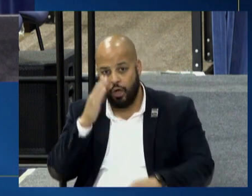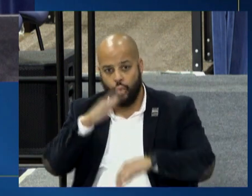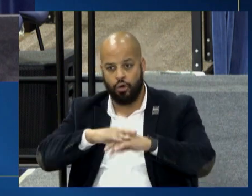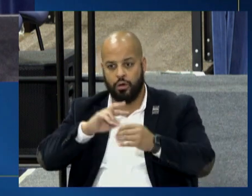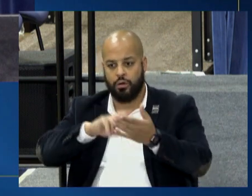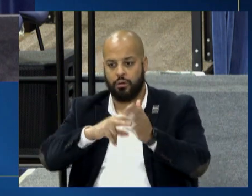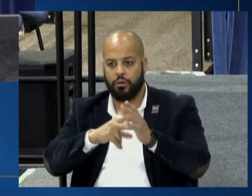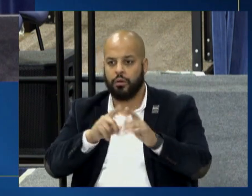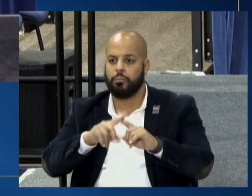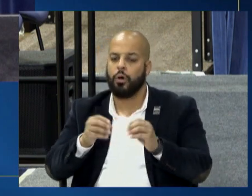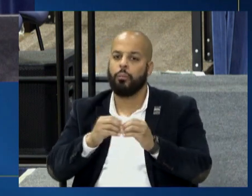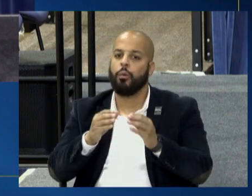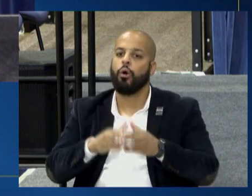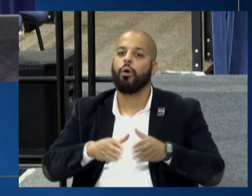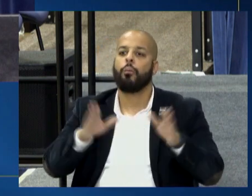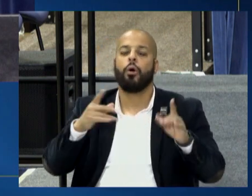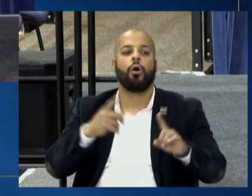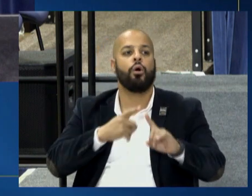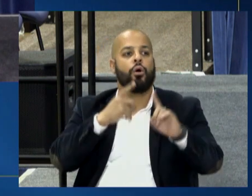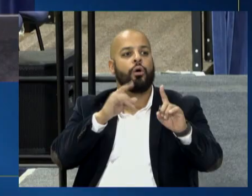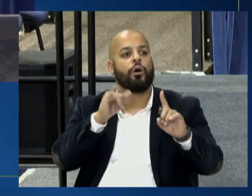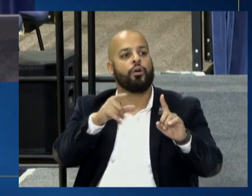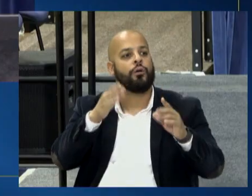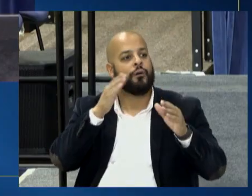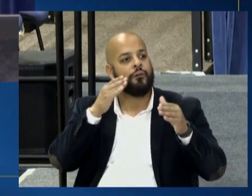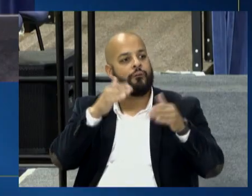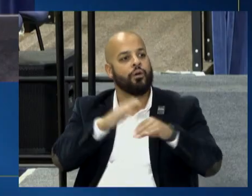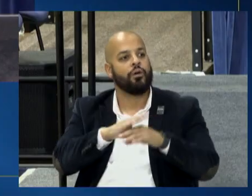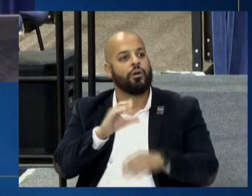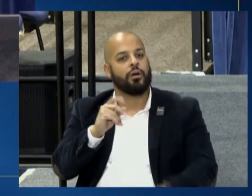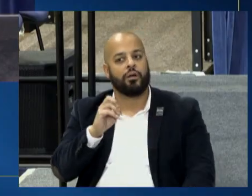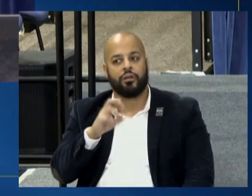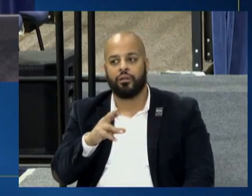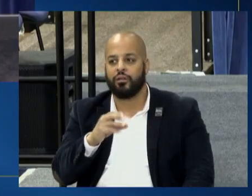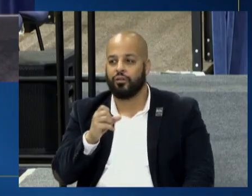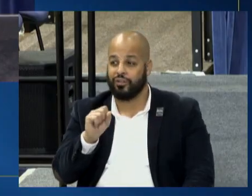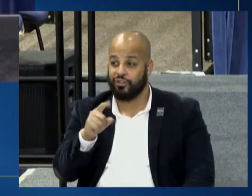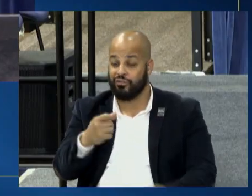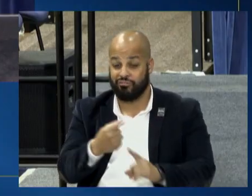it's a broader goal, but you've made a focus on cancer as part of that. Susan Monarez: Yeah. Stephen Konya: So, can you talk a little bit about how you're -- you know,